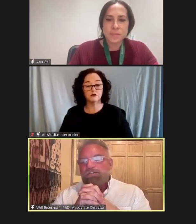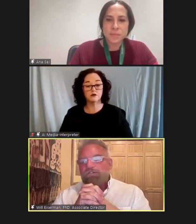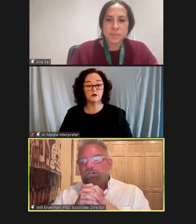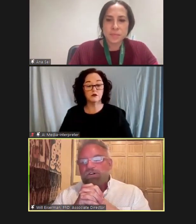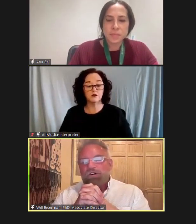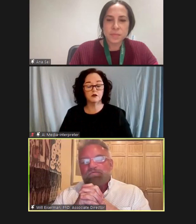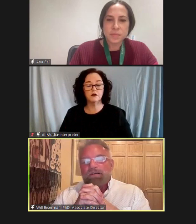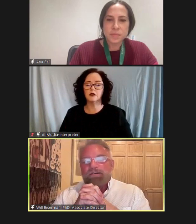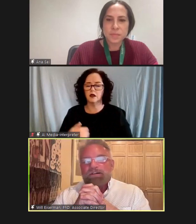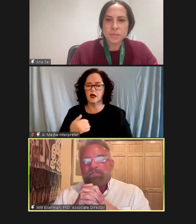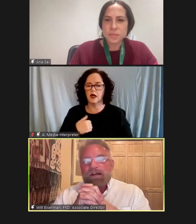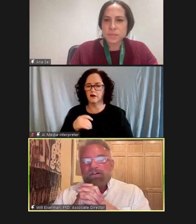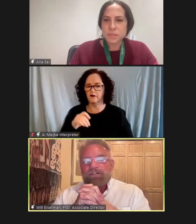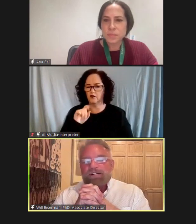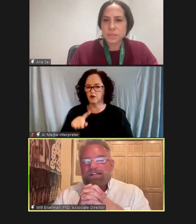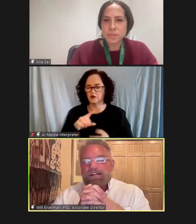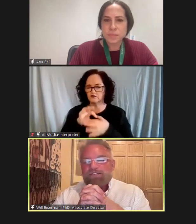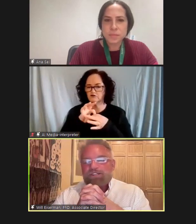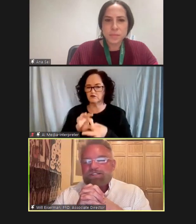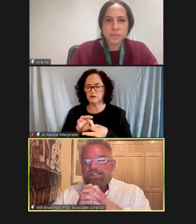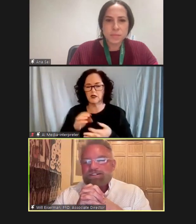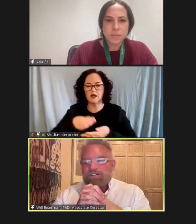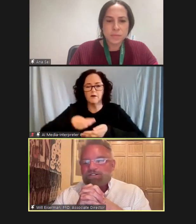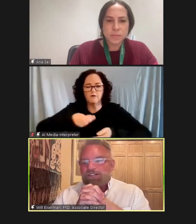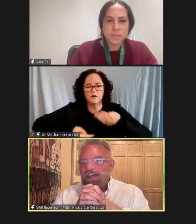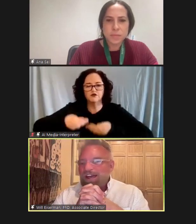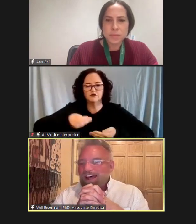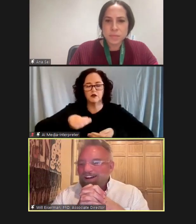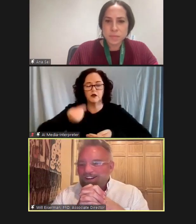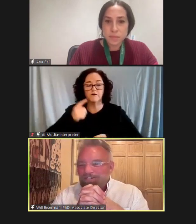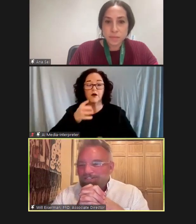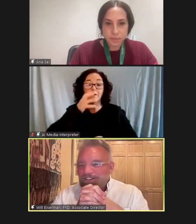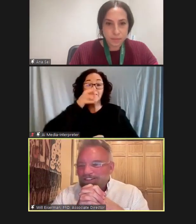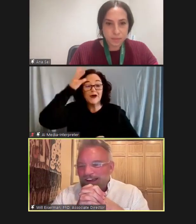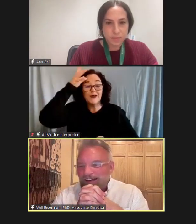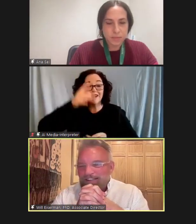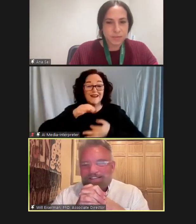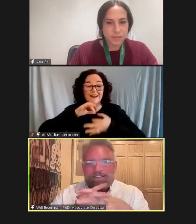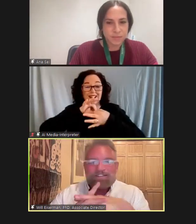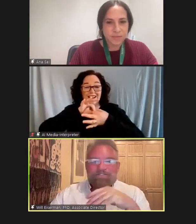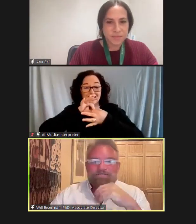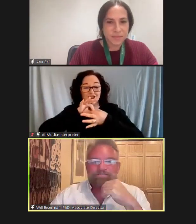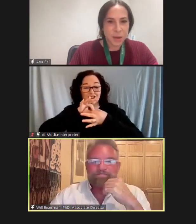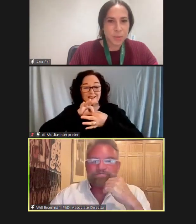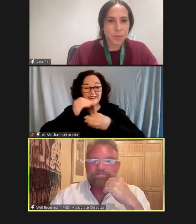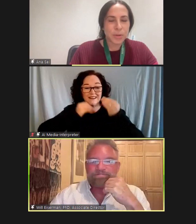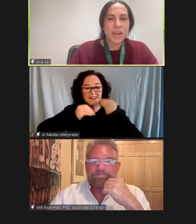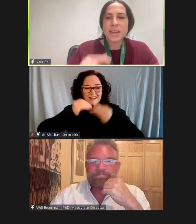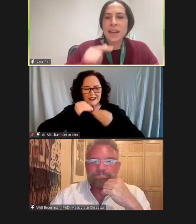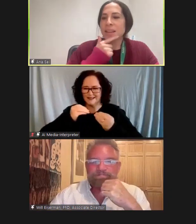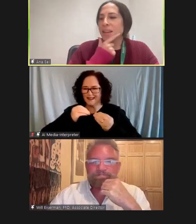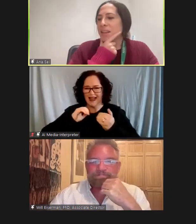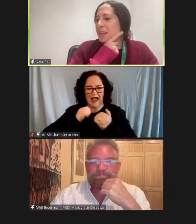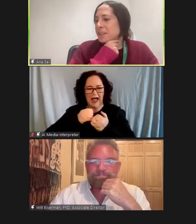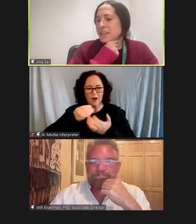your monthly Parent Connection dinners